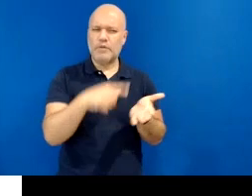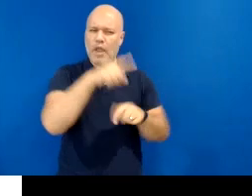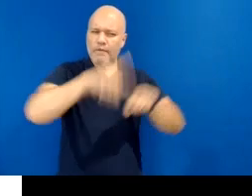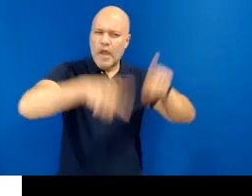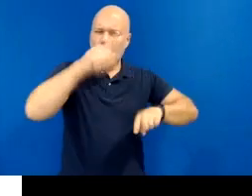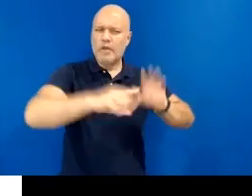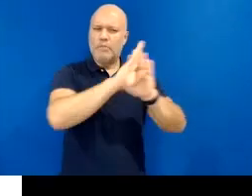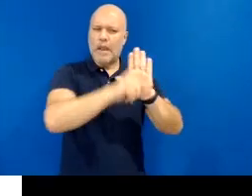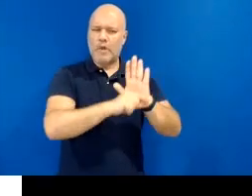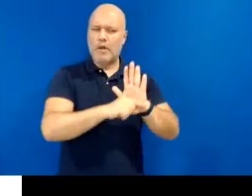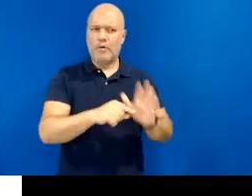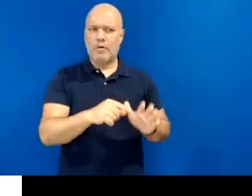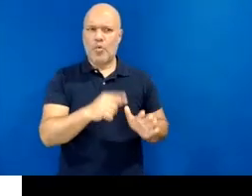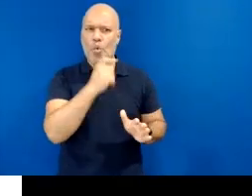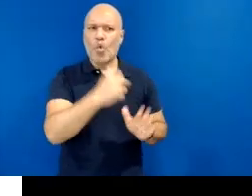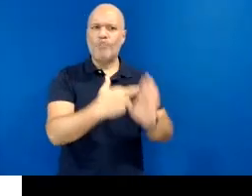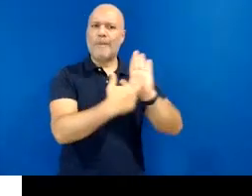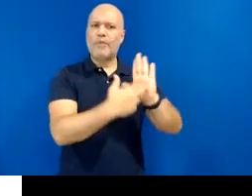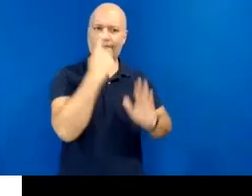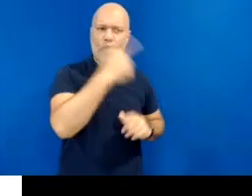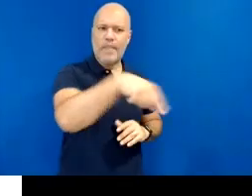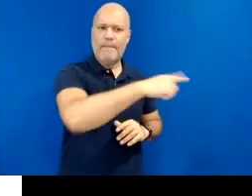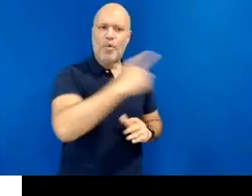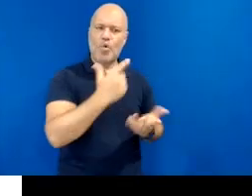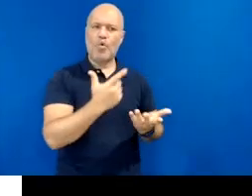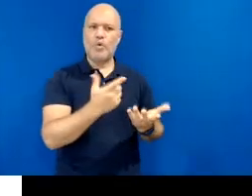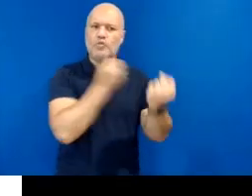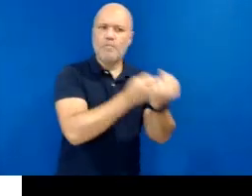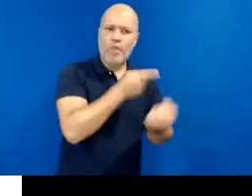throughout this notion of taking a look at our classes.